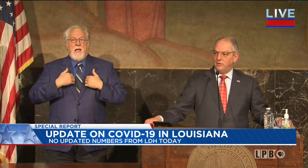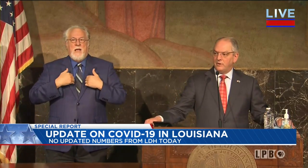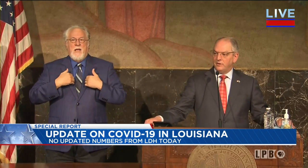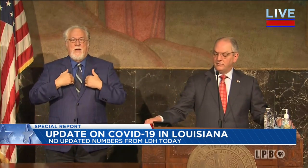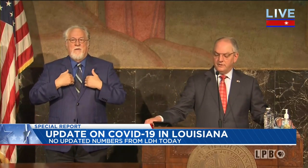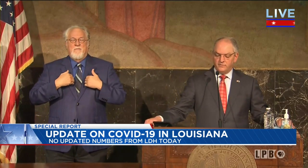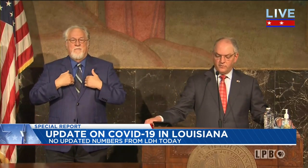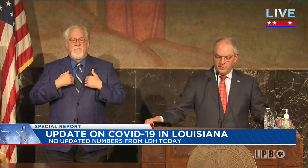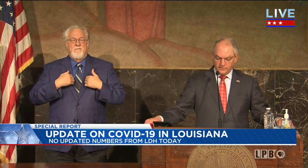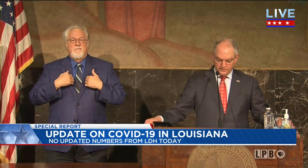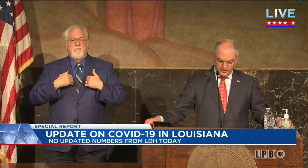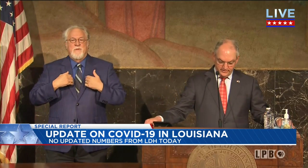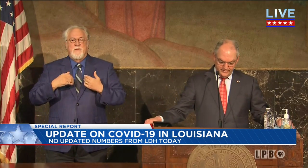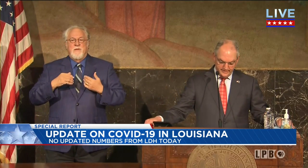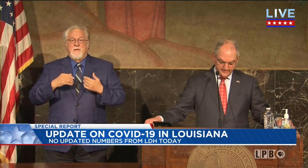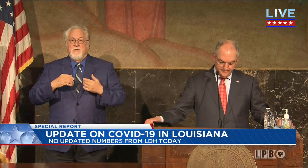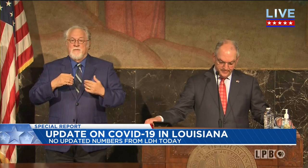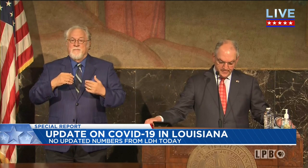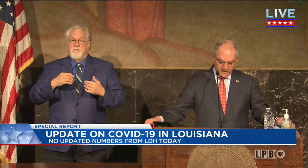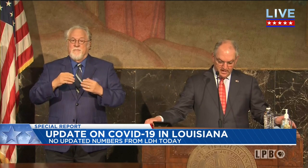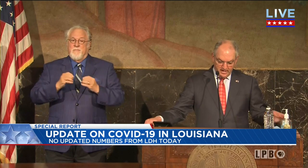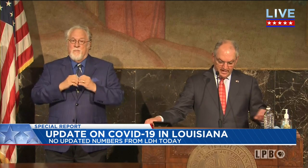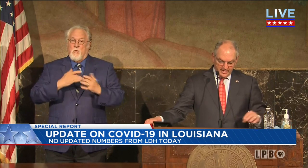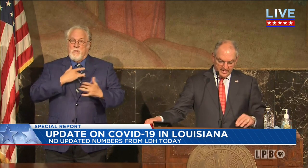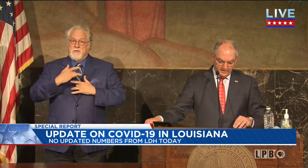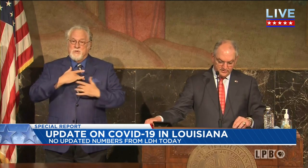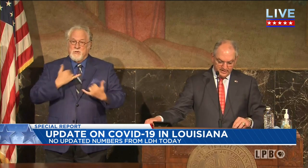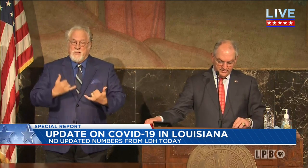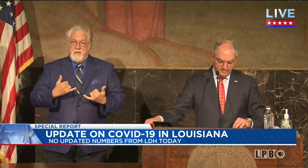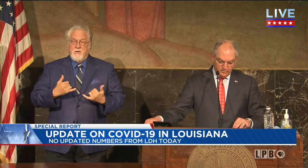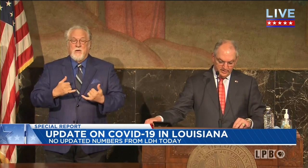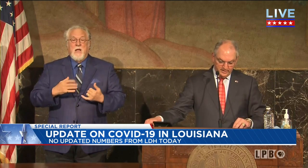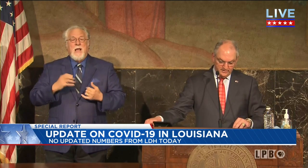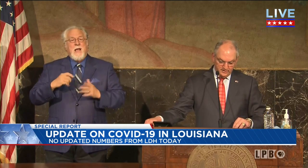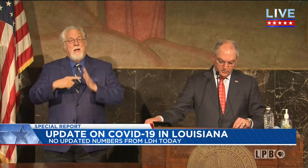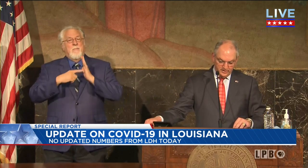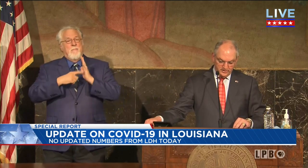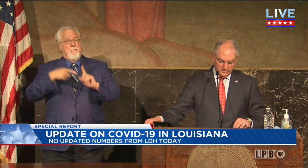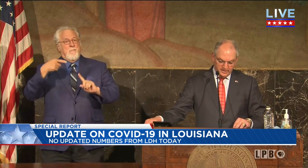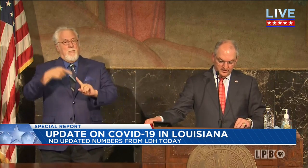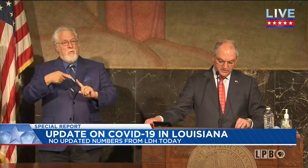DAYS PROVE THAT WE CAN'T AFFORD TO BECOME COMPLACENT. THERE ARE SEVERAL REGIONS OF THE